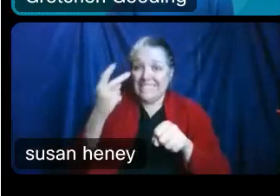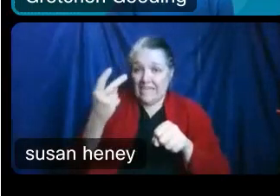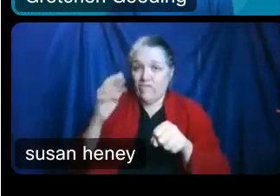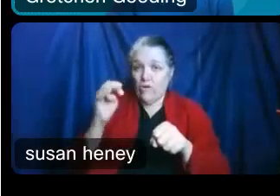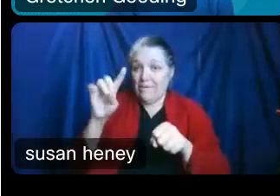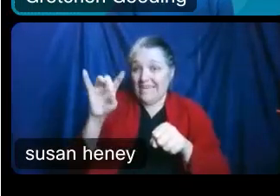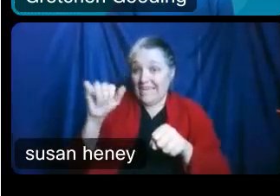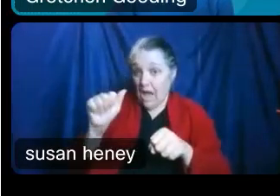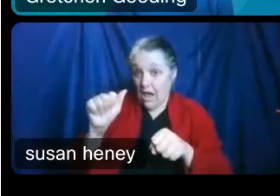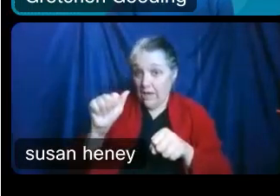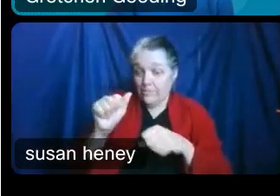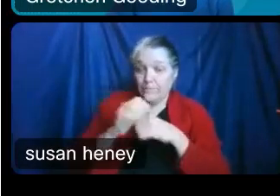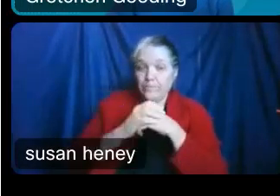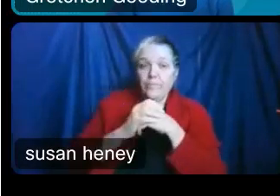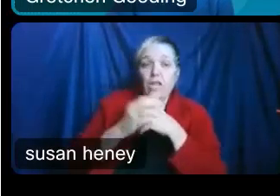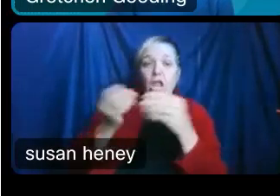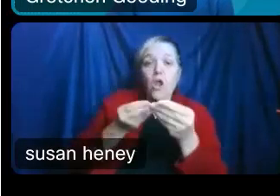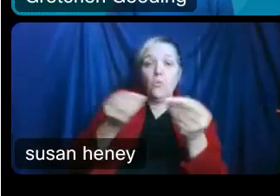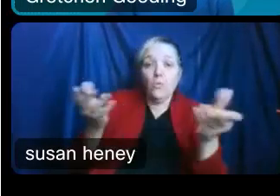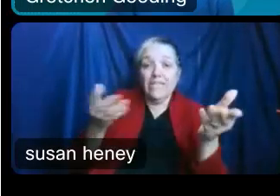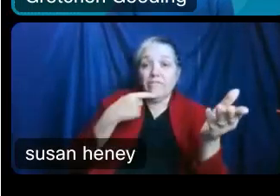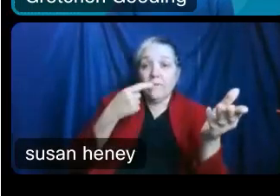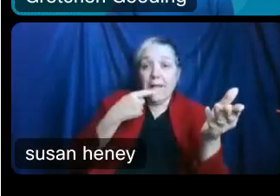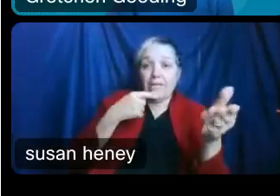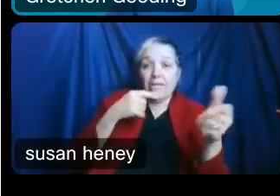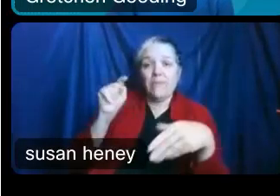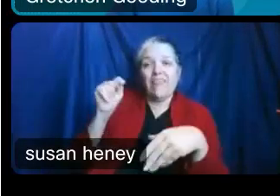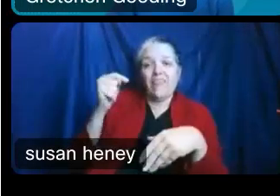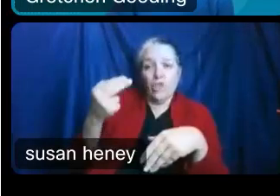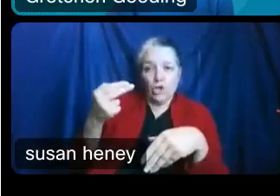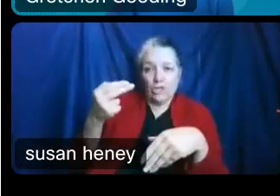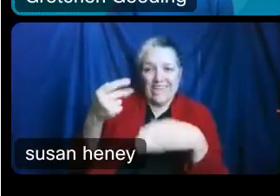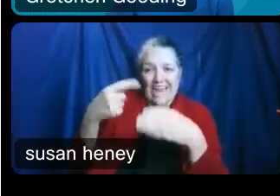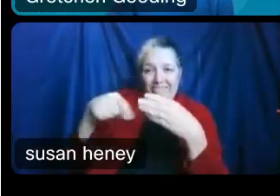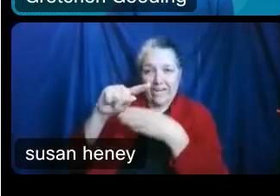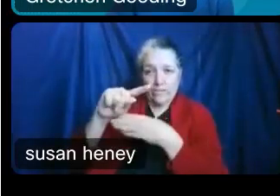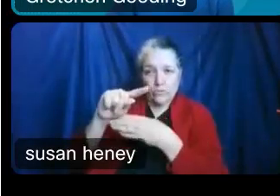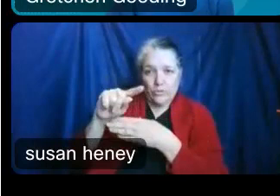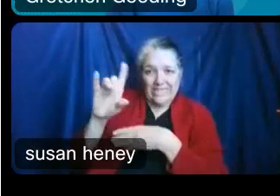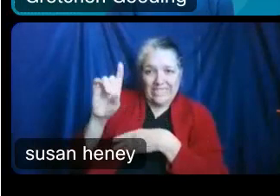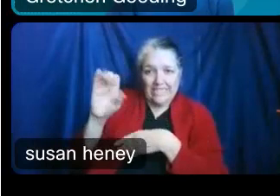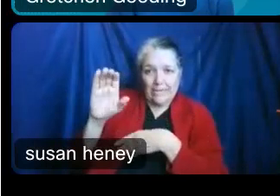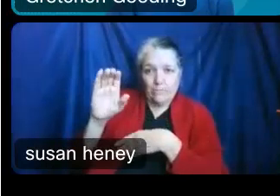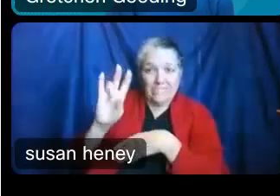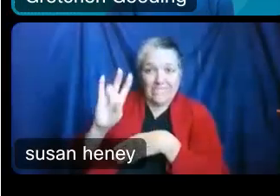public release will be Thursday, December 7th. The news release and data products on